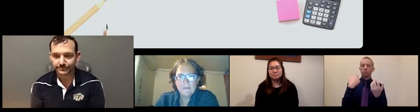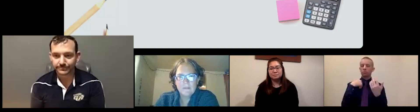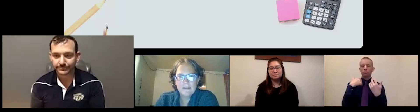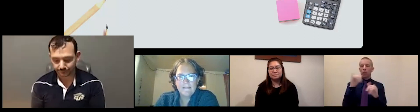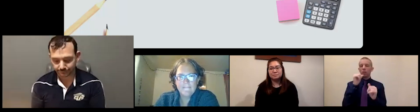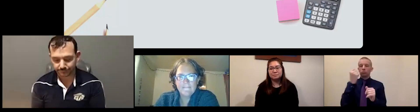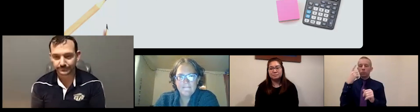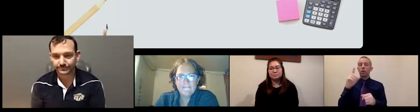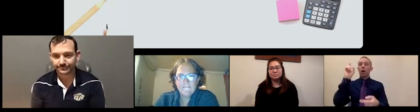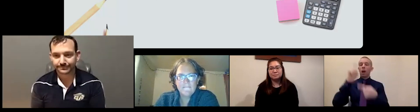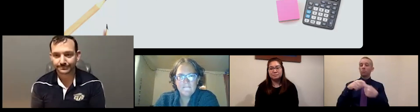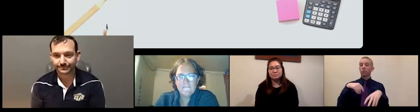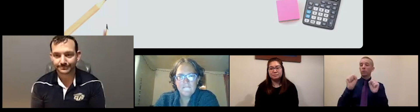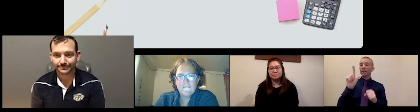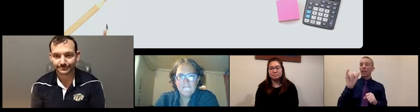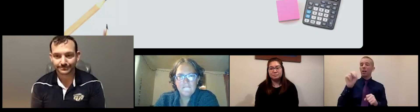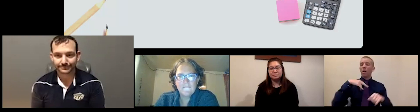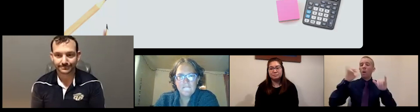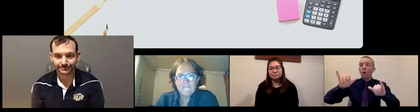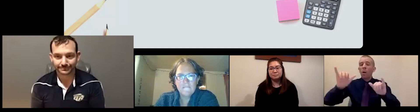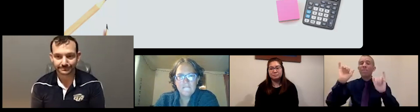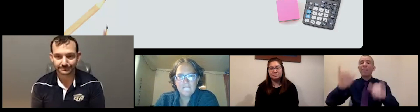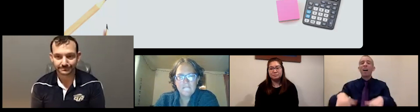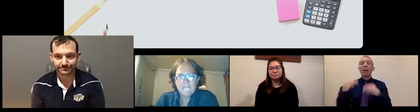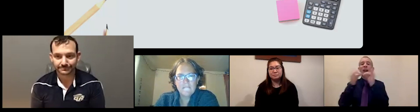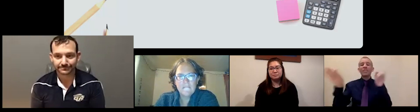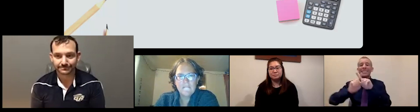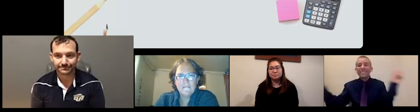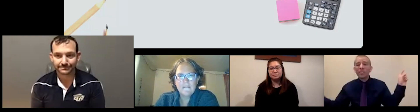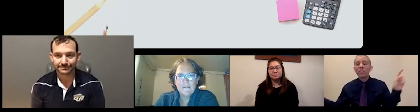I never understood until I took Latin, then I realized the language was very different.